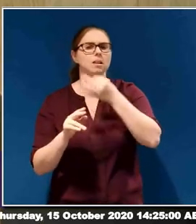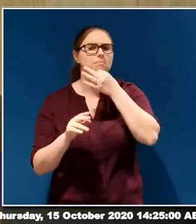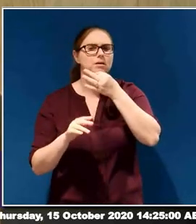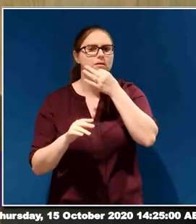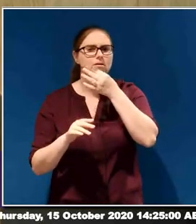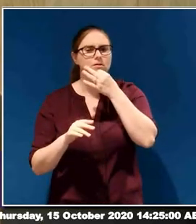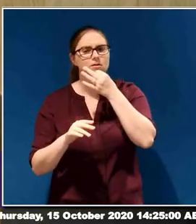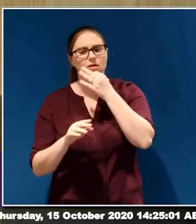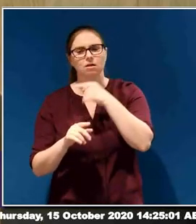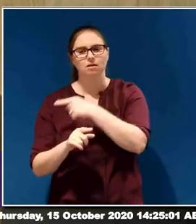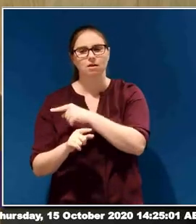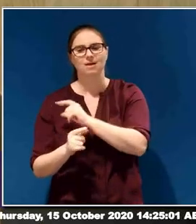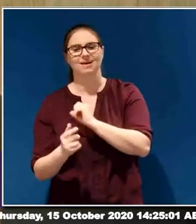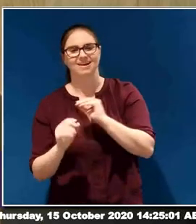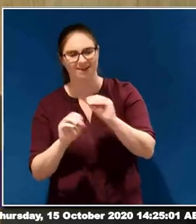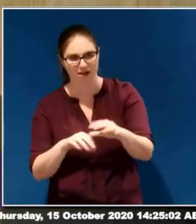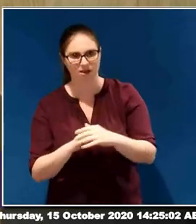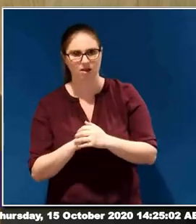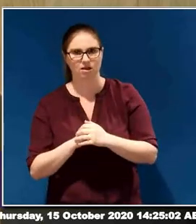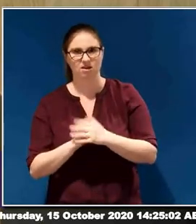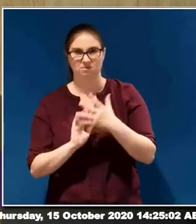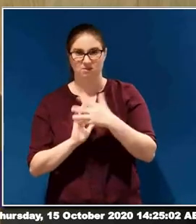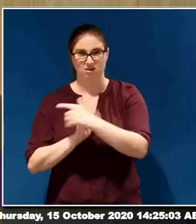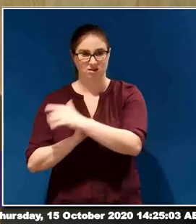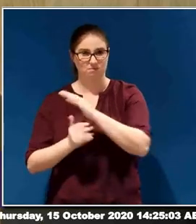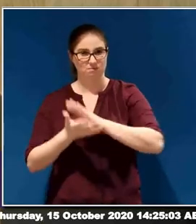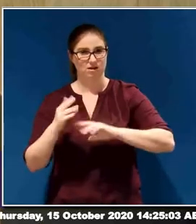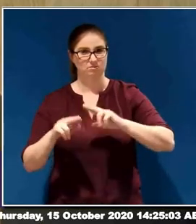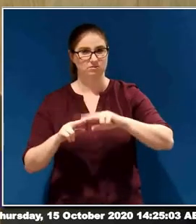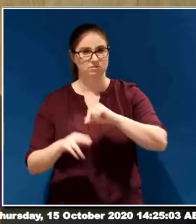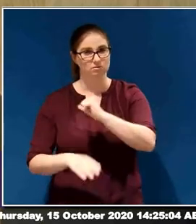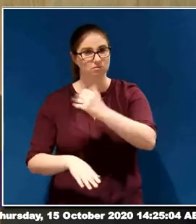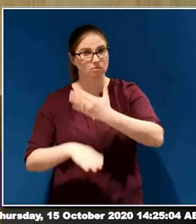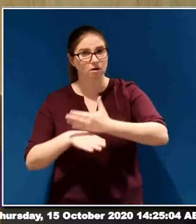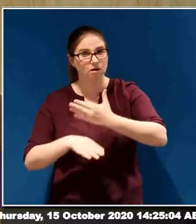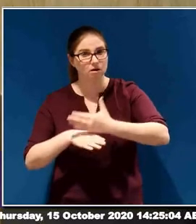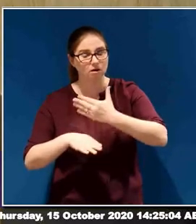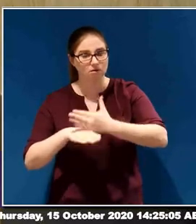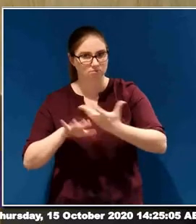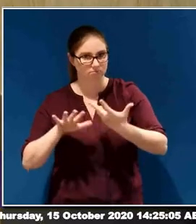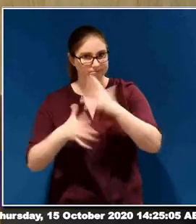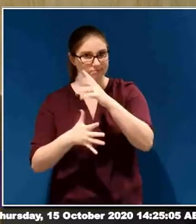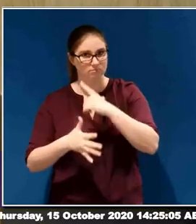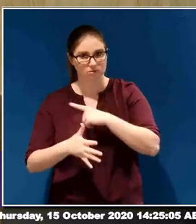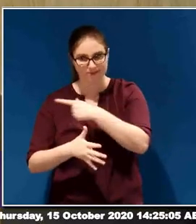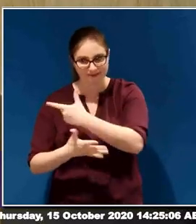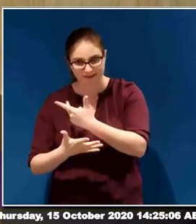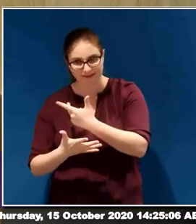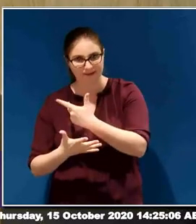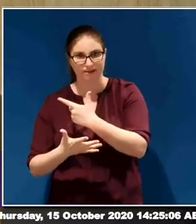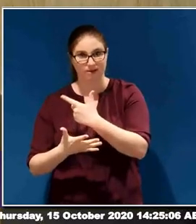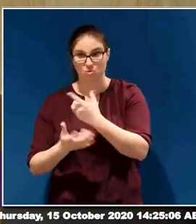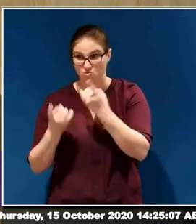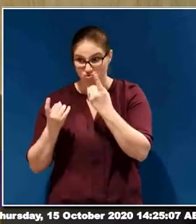work arrangements on top of the suspension that they've had, and it's just very complex for everyone.